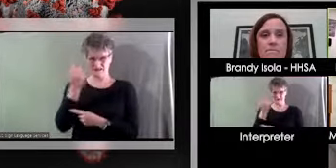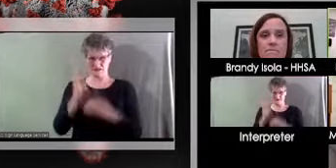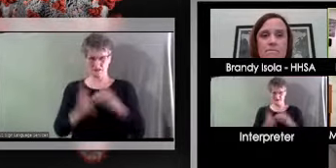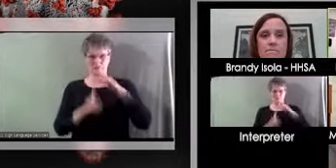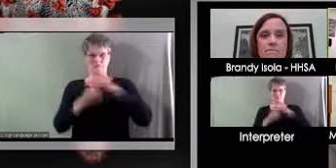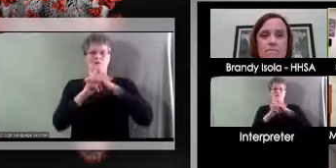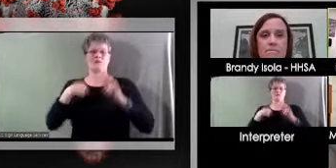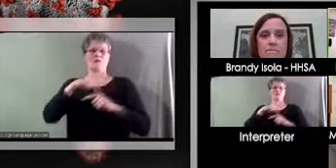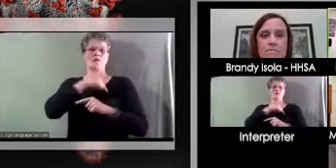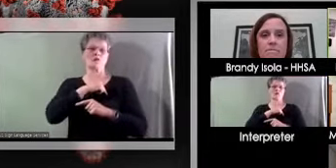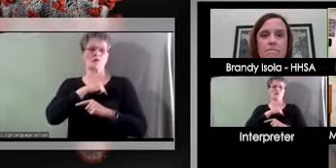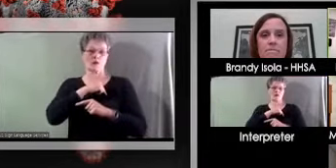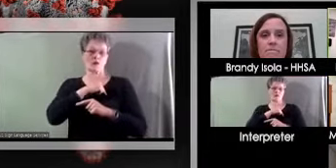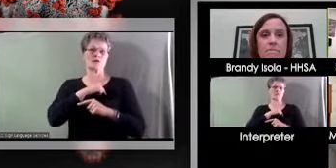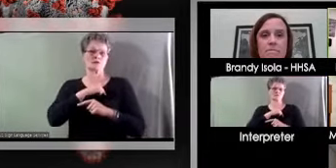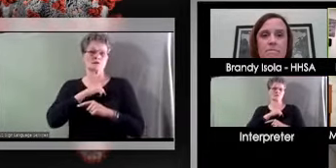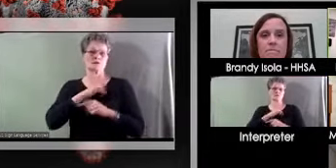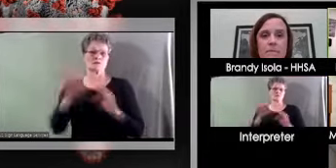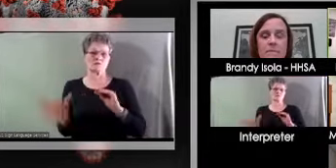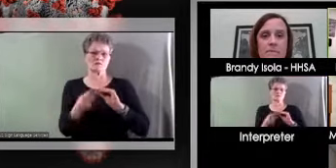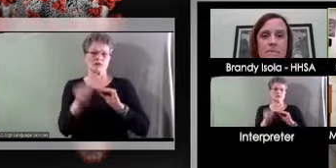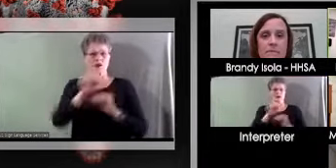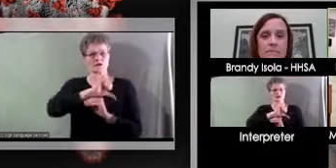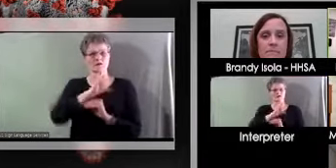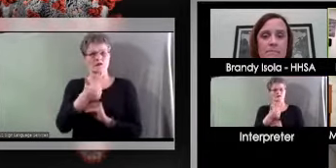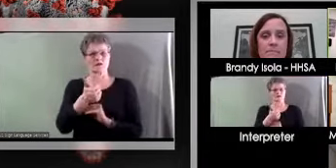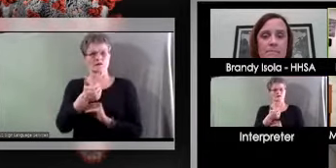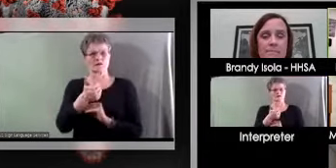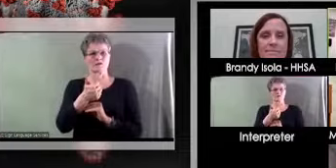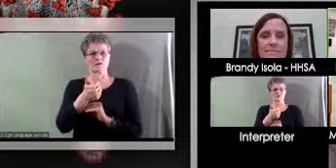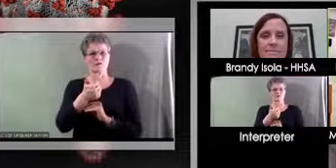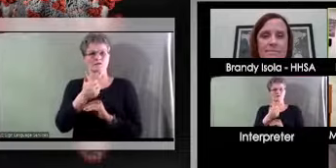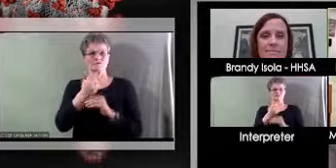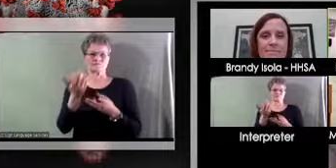exercise this option to let all know and we'll all hop on and